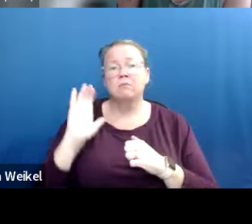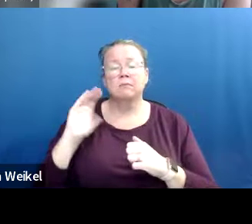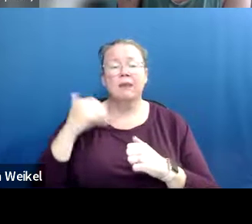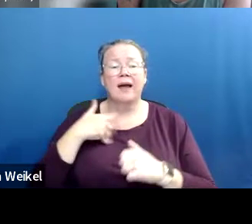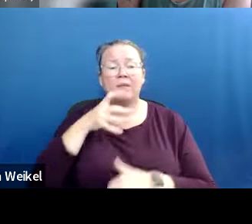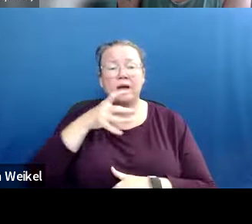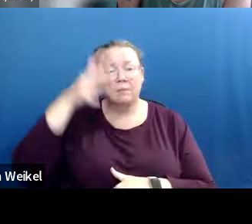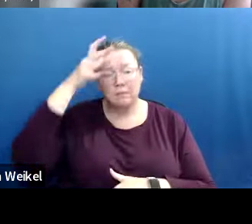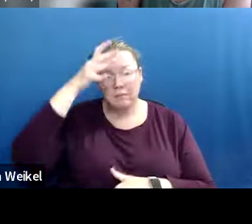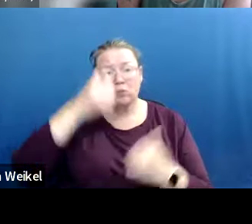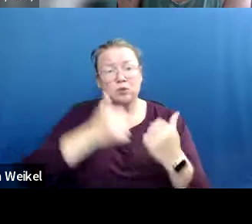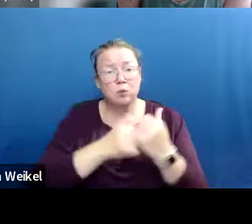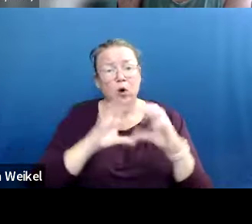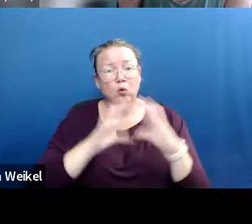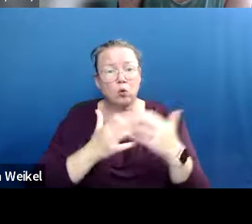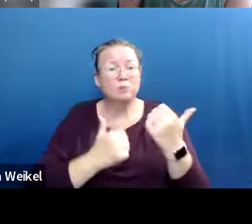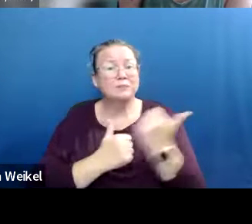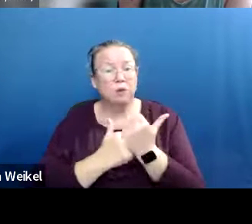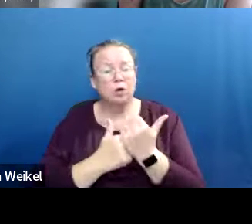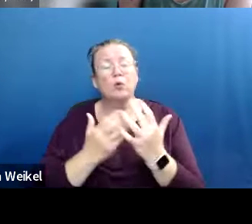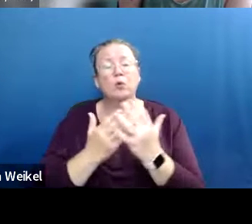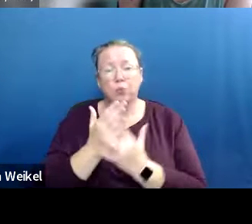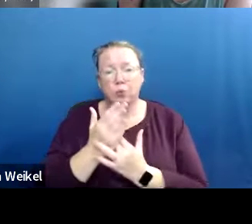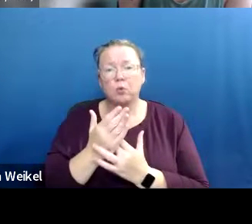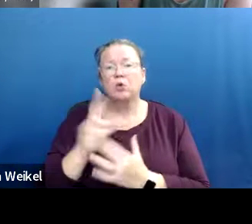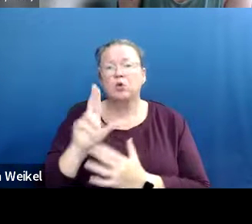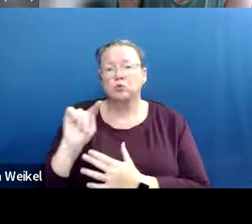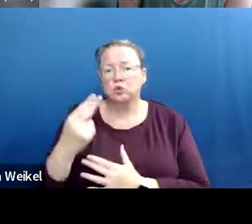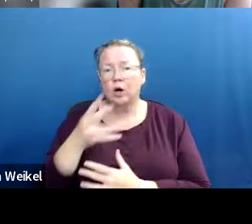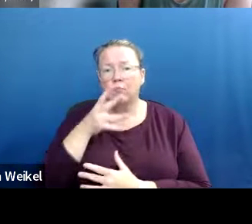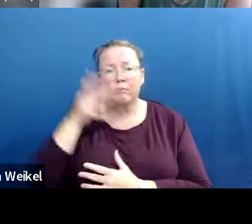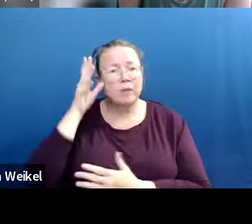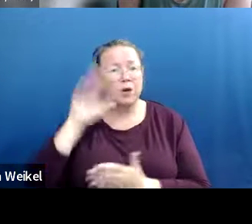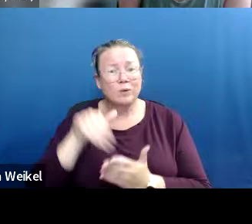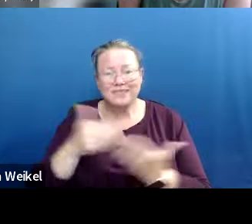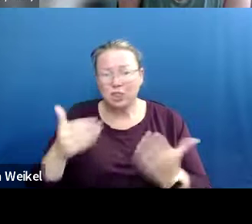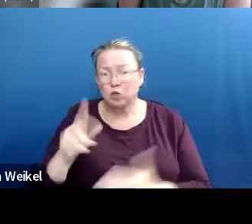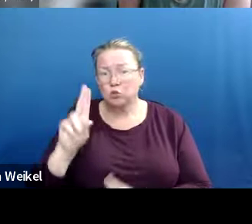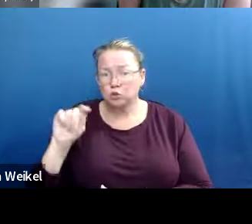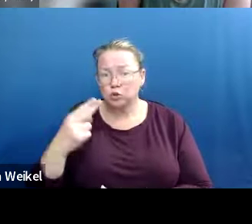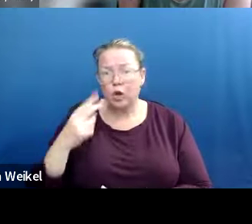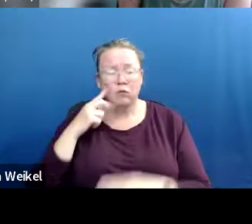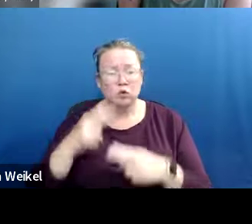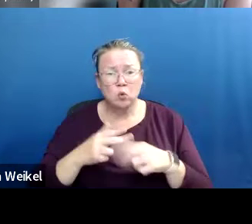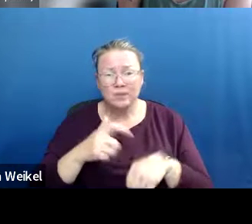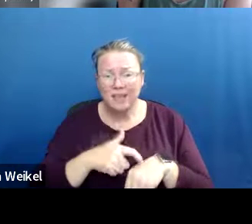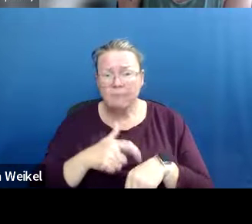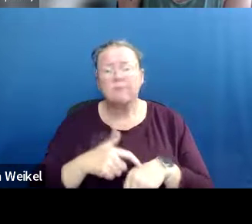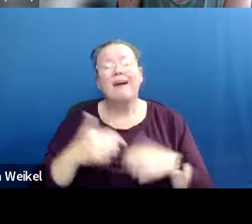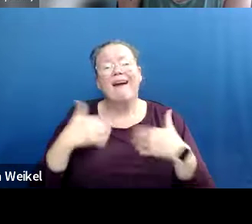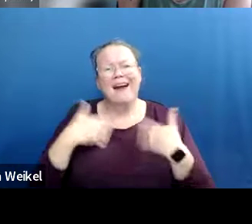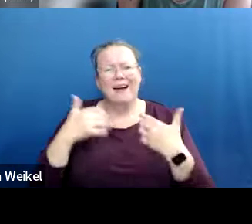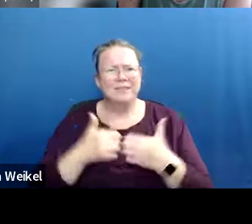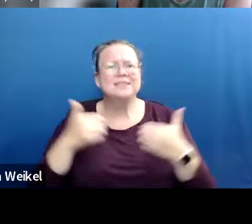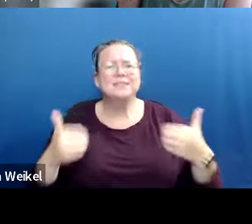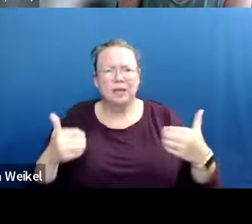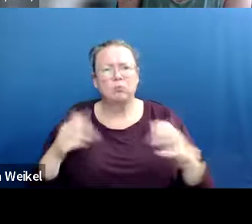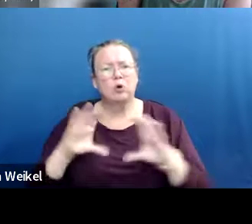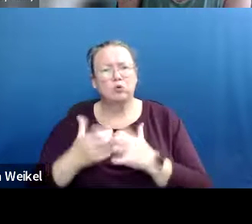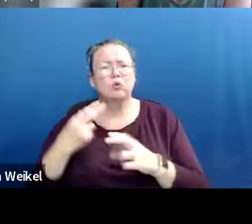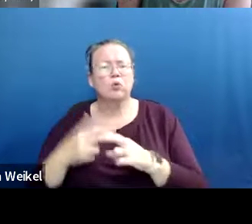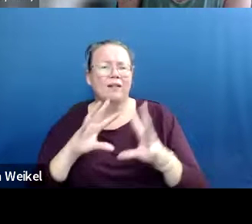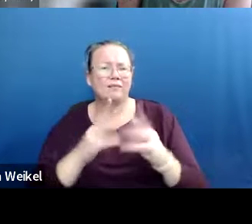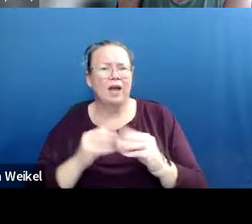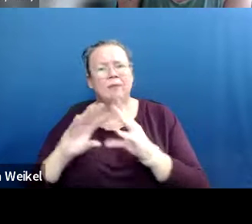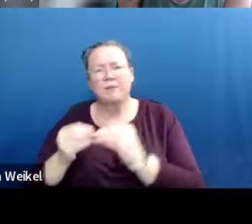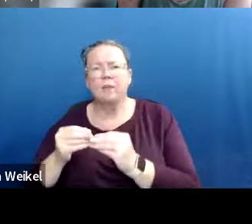Kayla Robertson: support group that was sponsored through the Utah Parent center here in Utah. For a little while they had a separate group called Family Family Network. That helped us